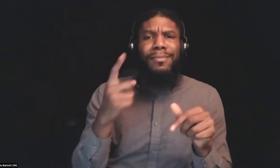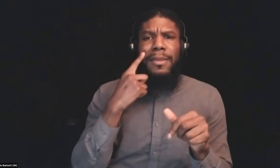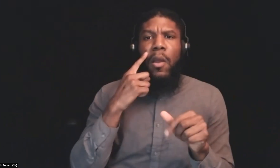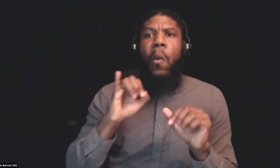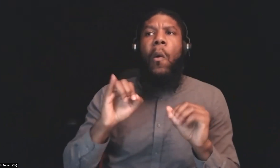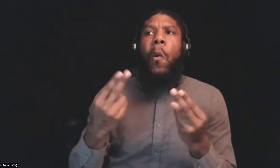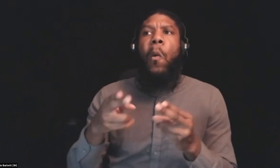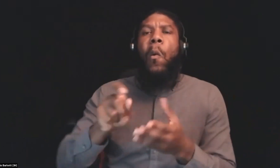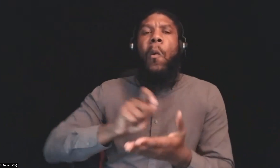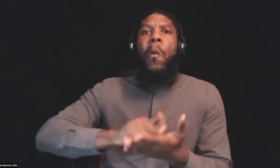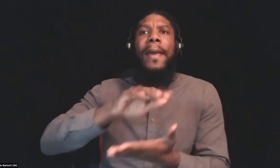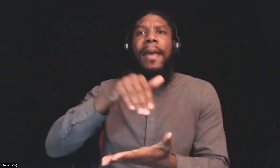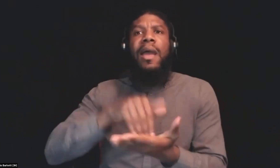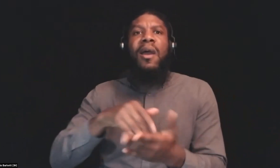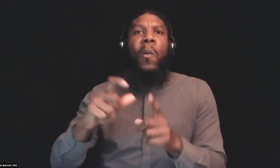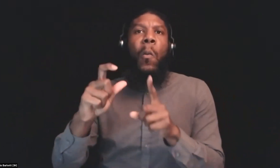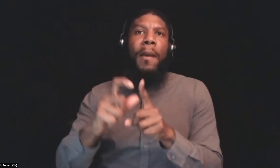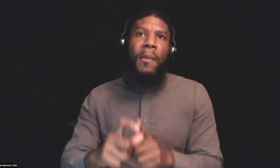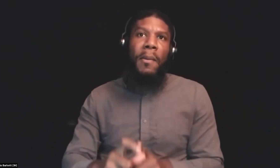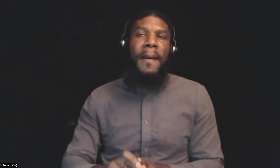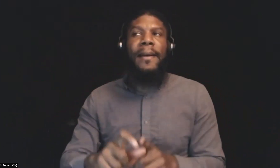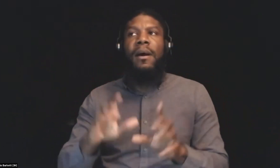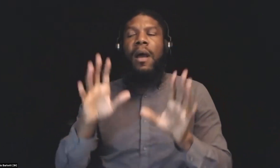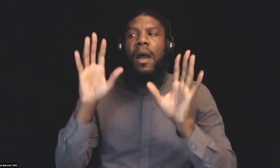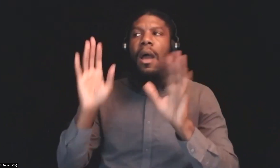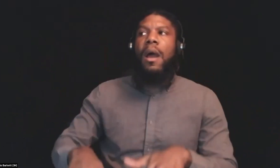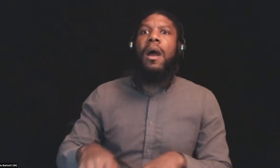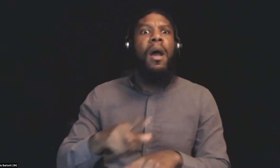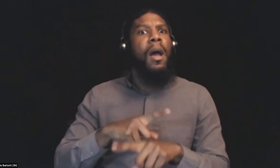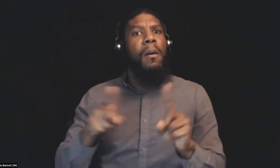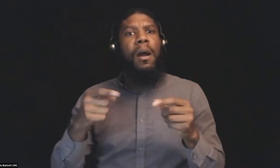[Jacob]: What's the relationship like between the Writing Center and